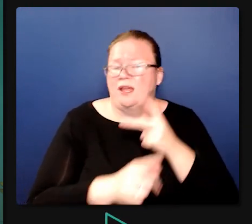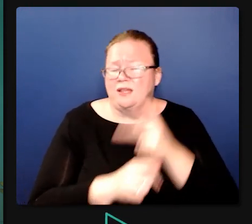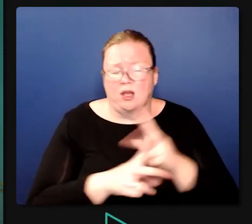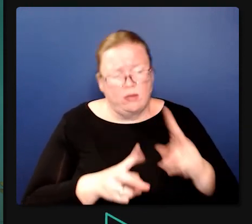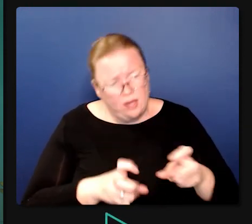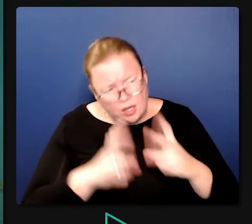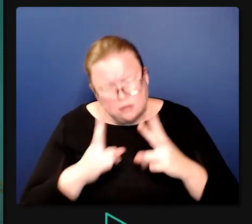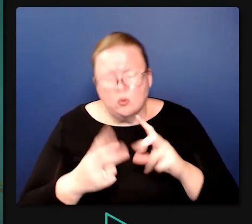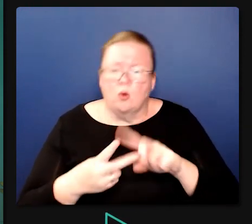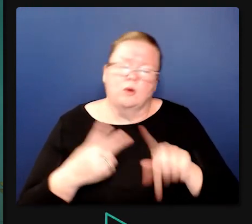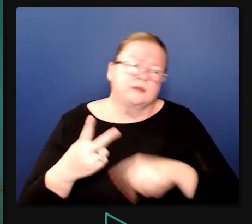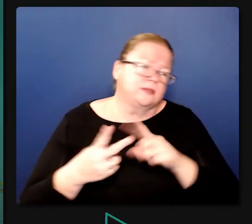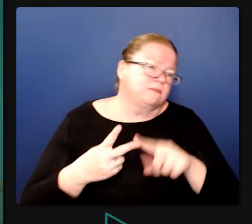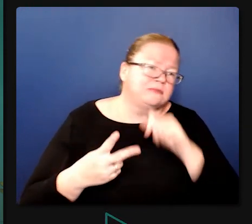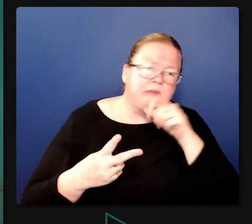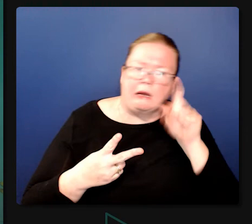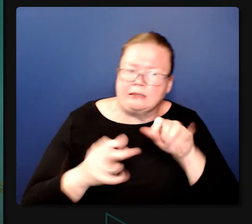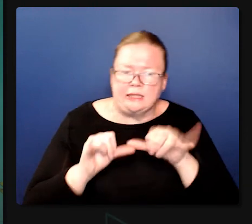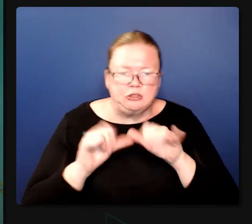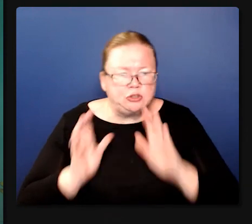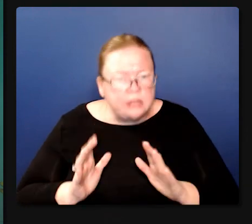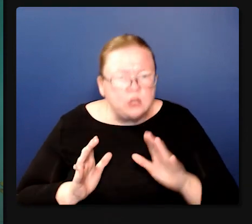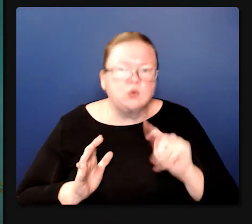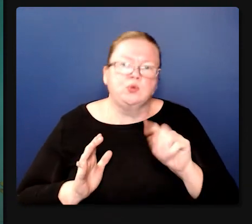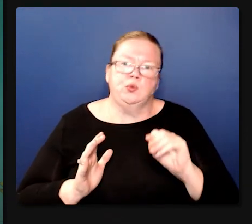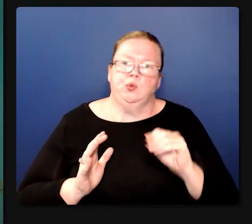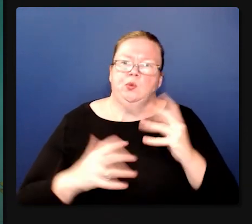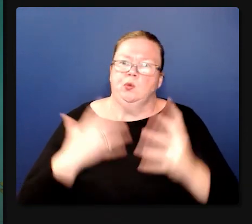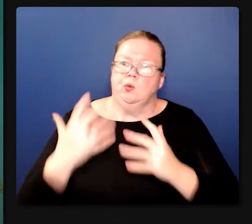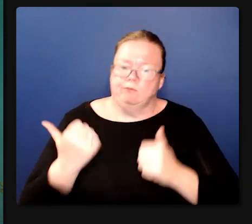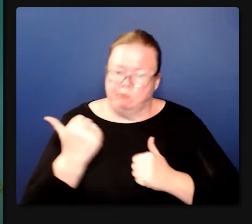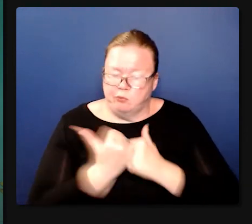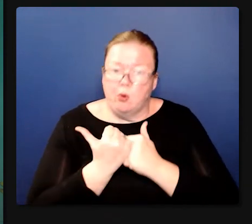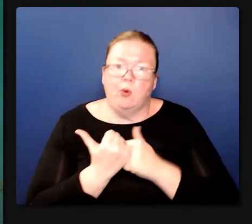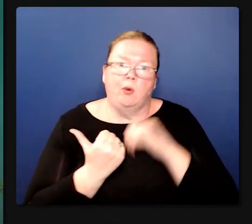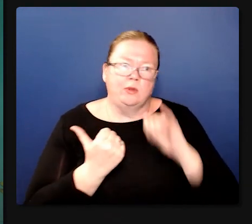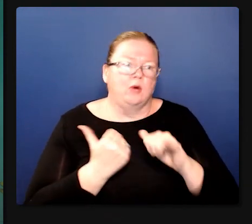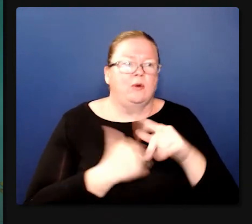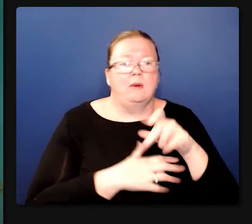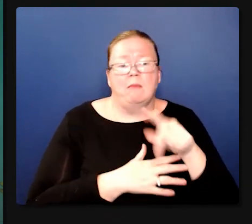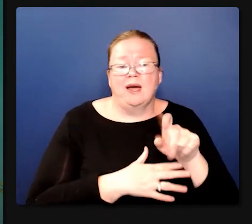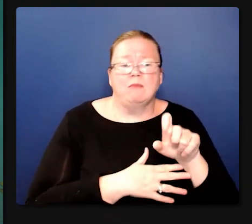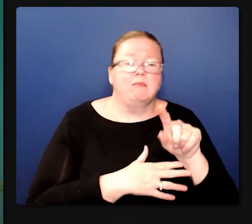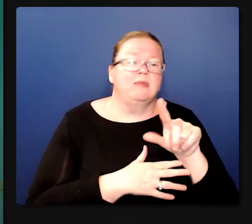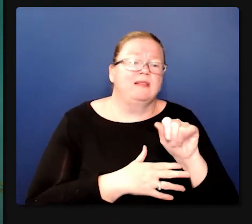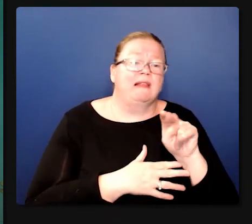We don't have, we don't need engineers to support those pipelines.